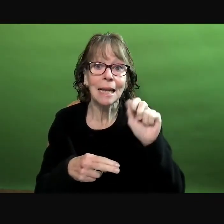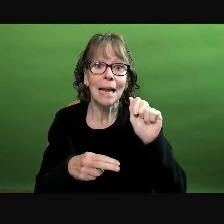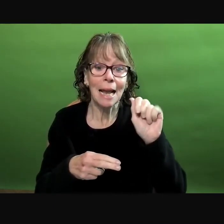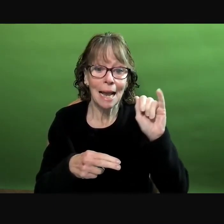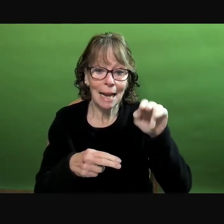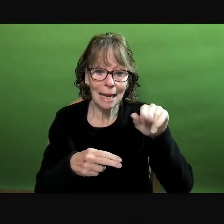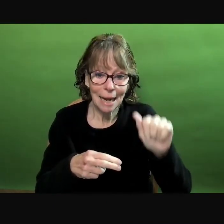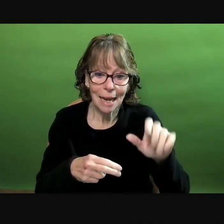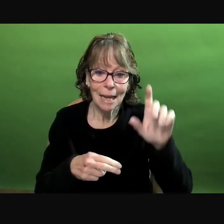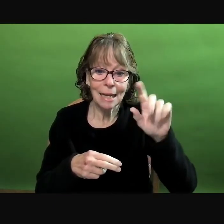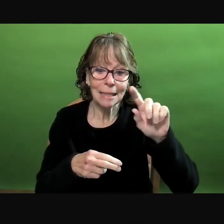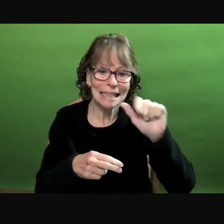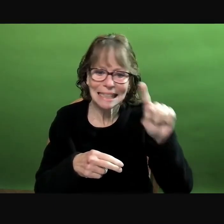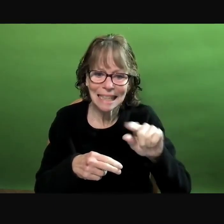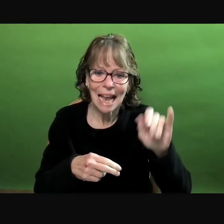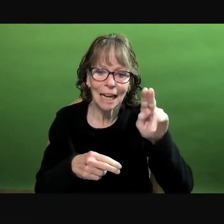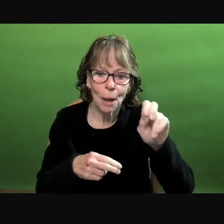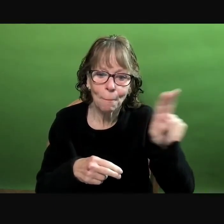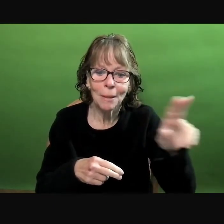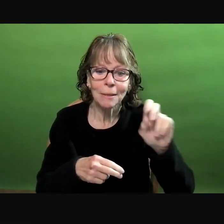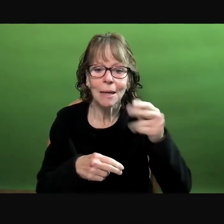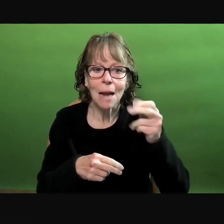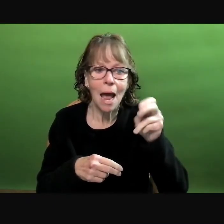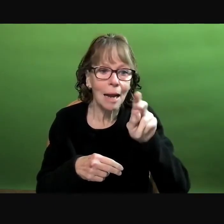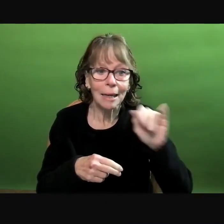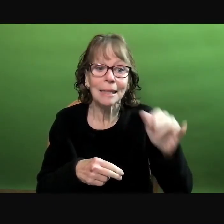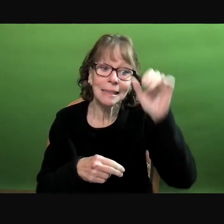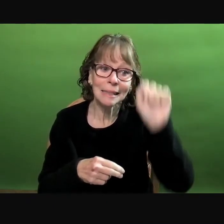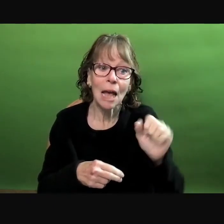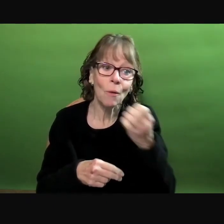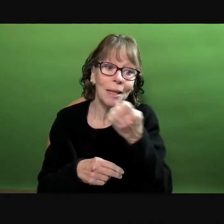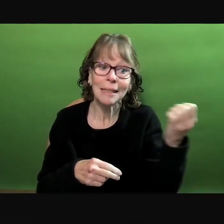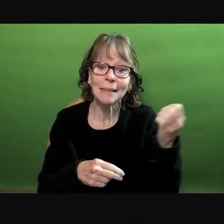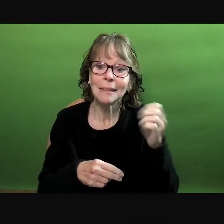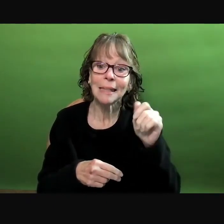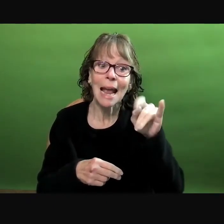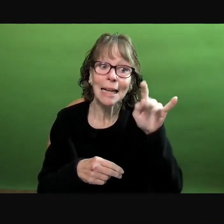I am a South Asian woman in my late 20s wearing a red dress with white flowers.